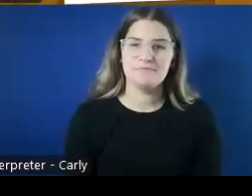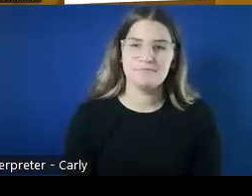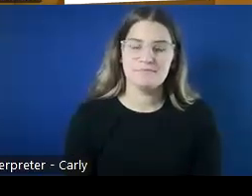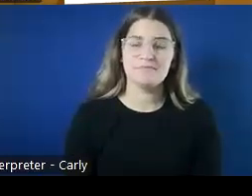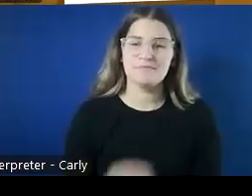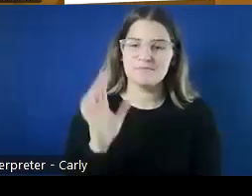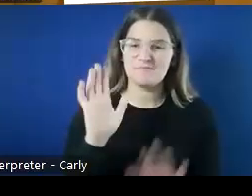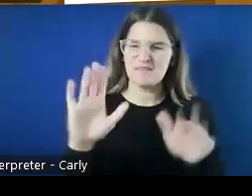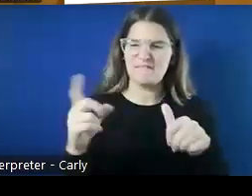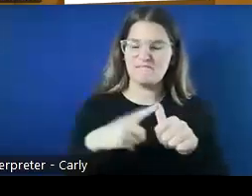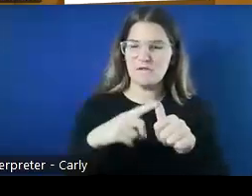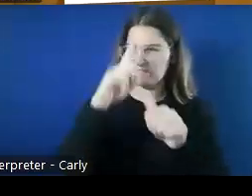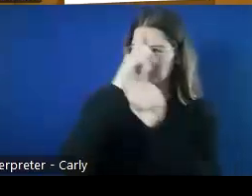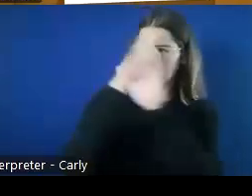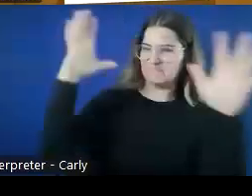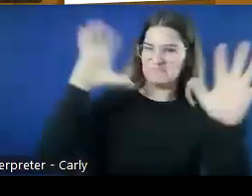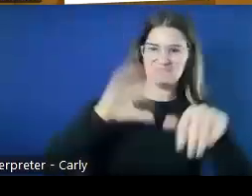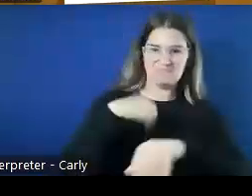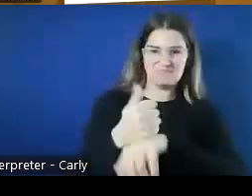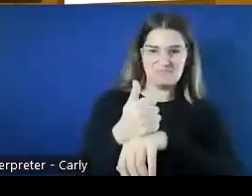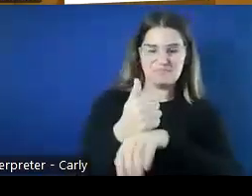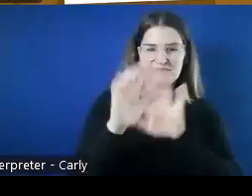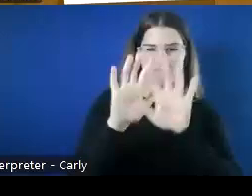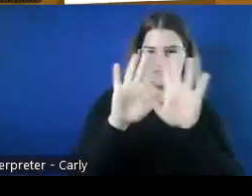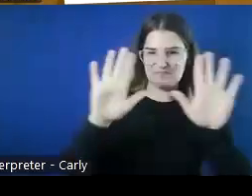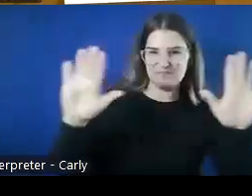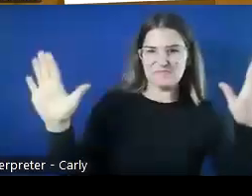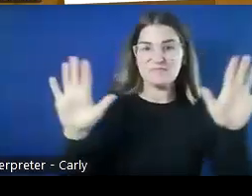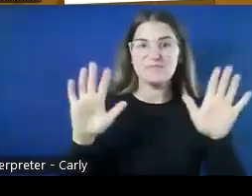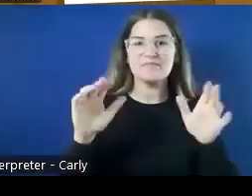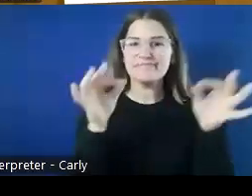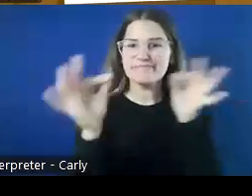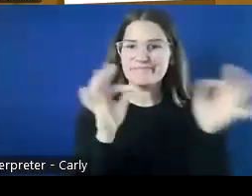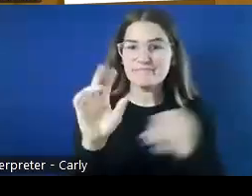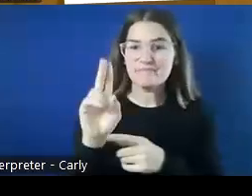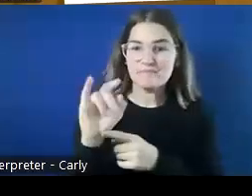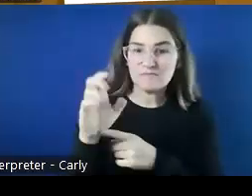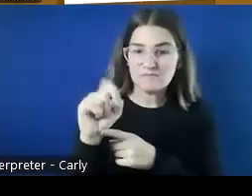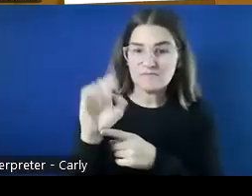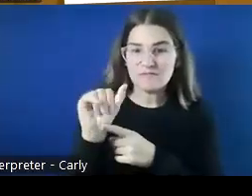the stage if you will for the details about the urgent care and we're excited to share what the